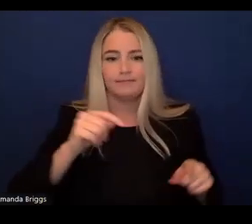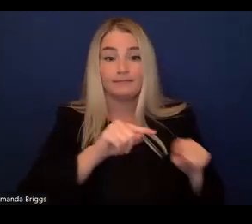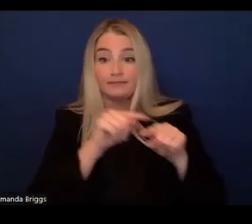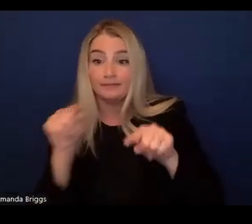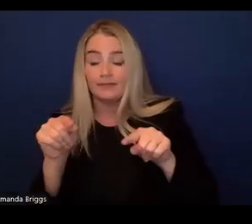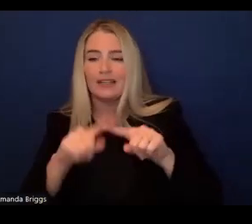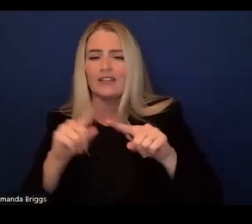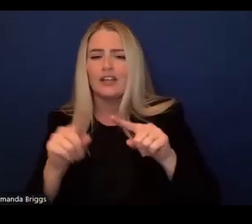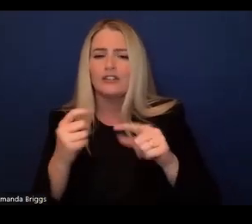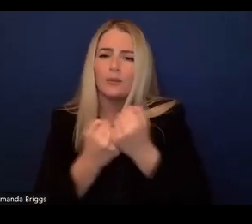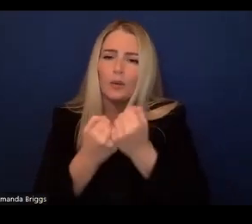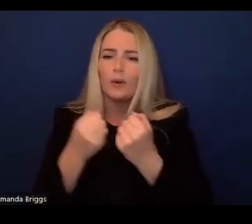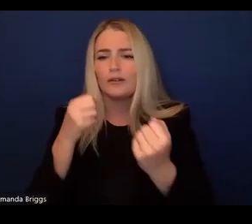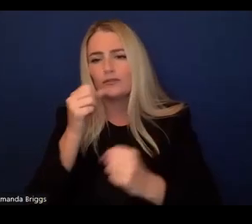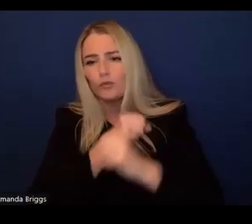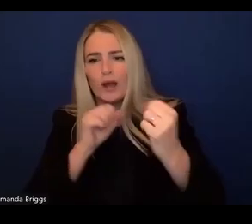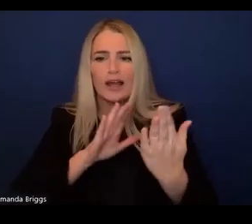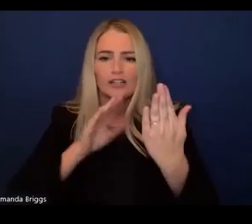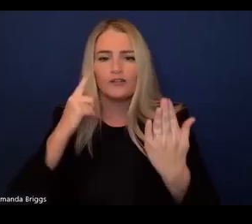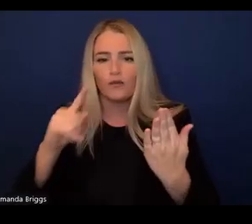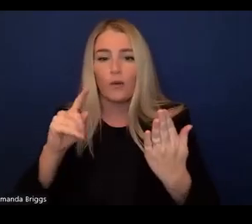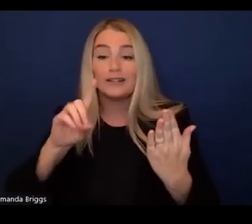and strategies for disability related behaviors.